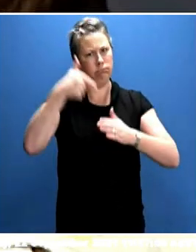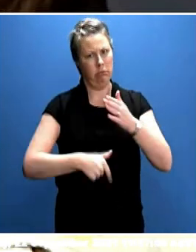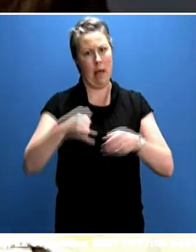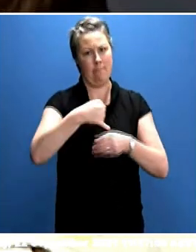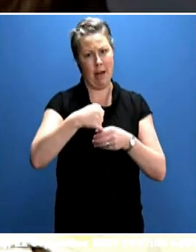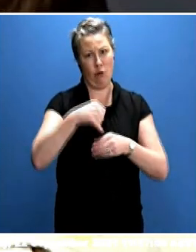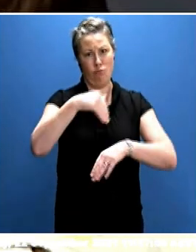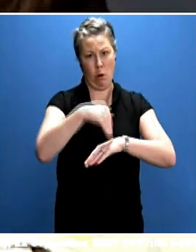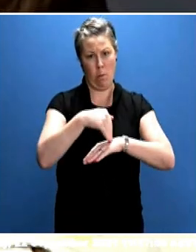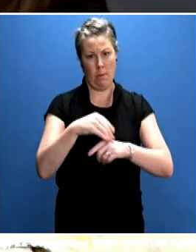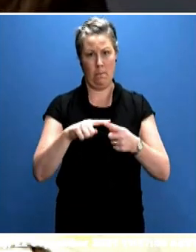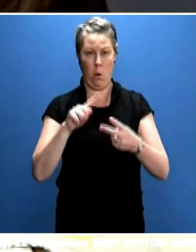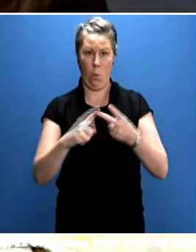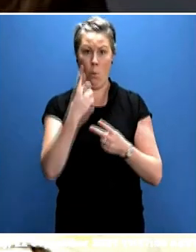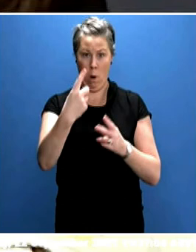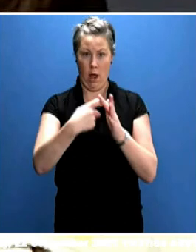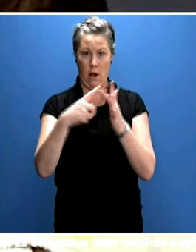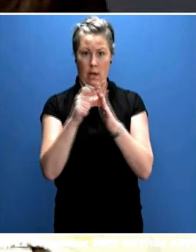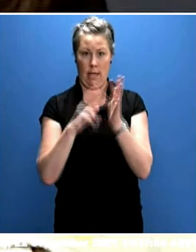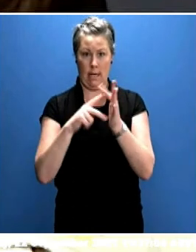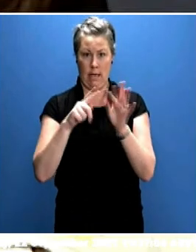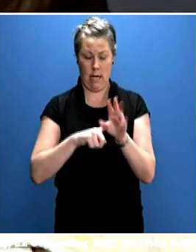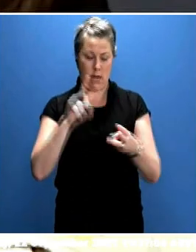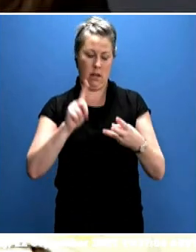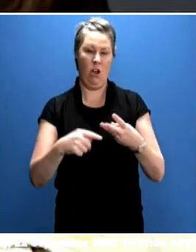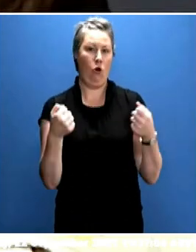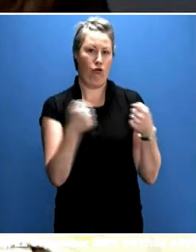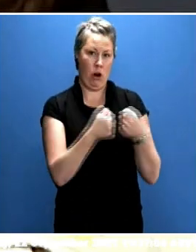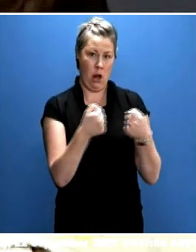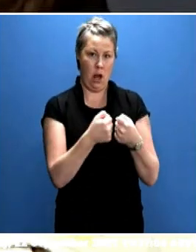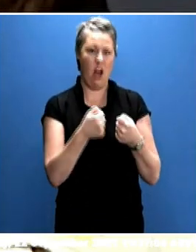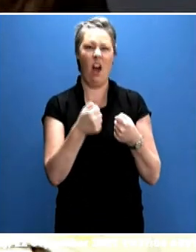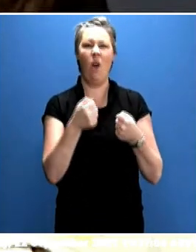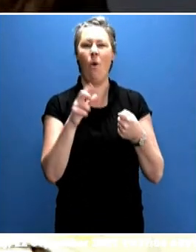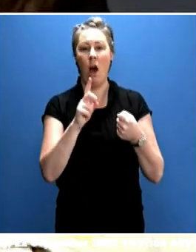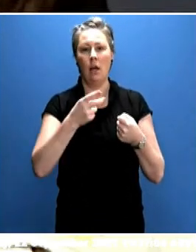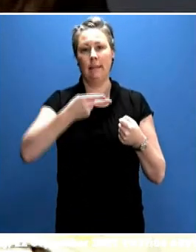has one kidney, is a substance abuser, petrol, paint and smokes cigarettes.